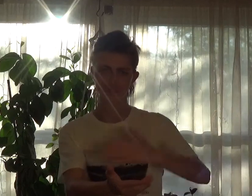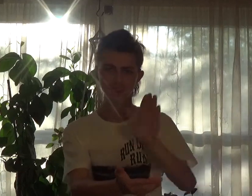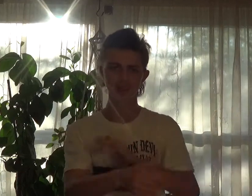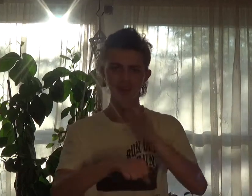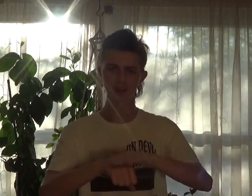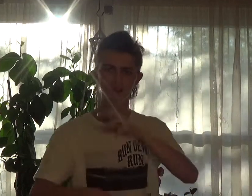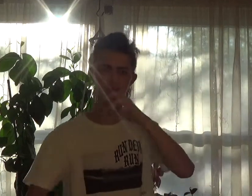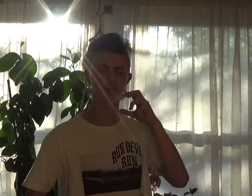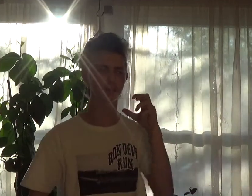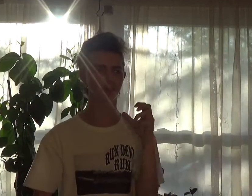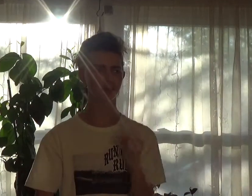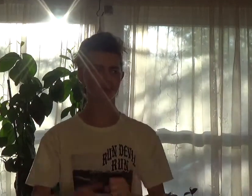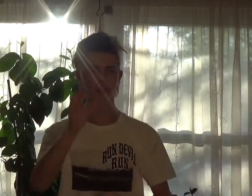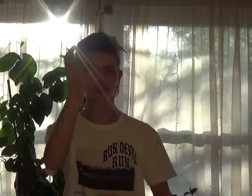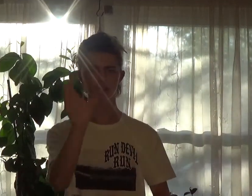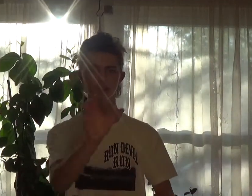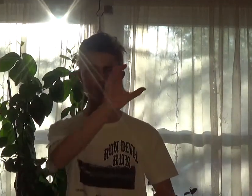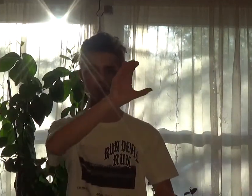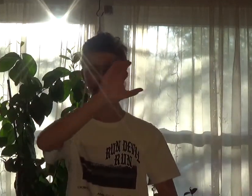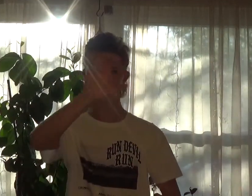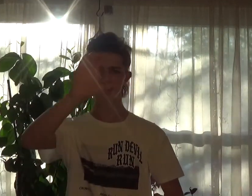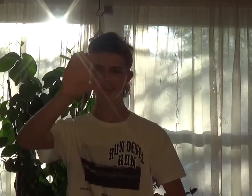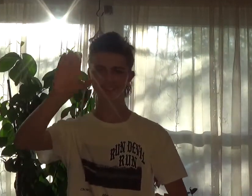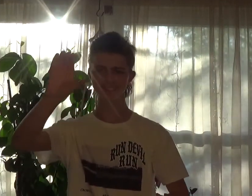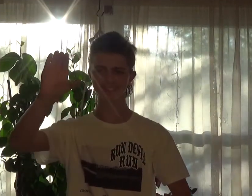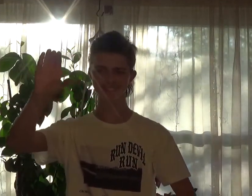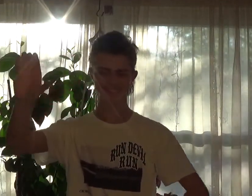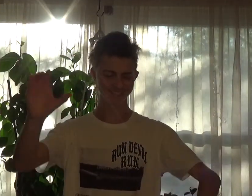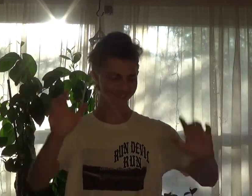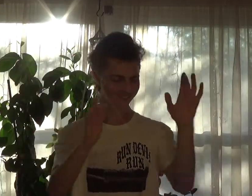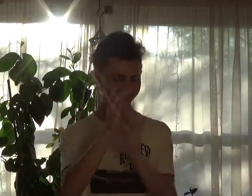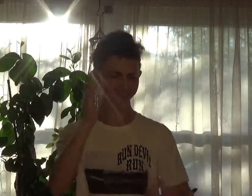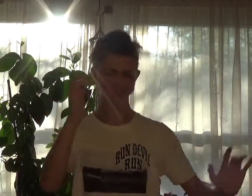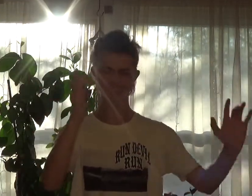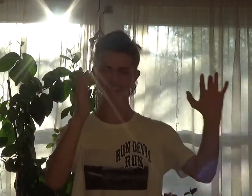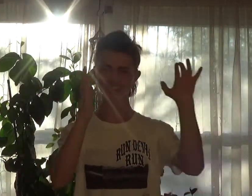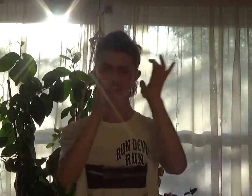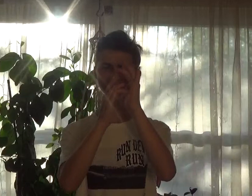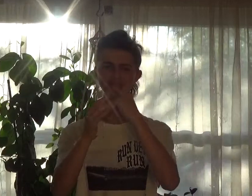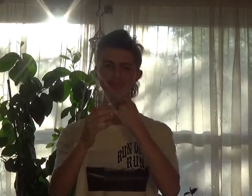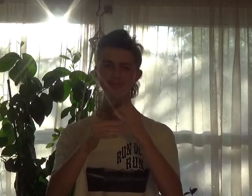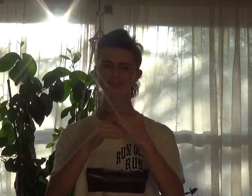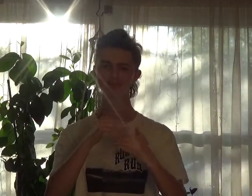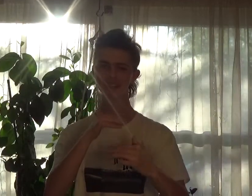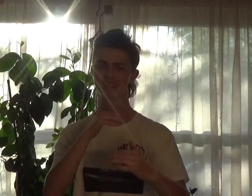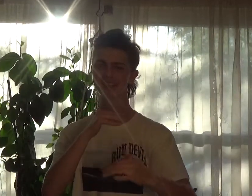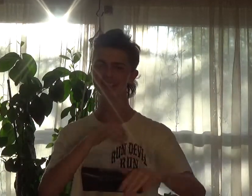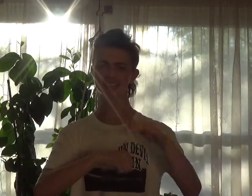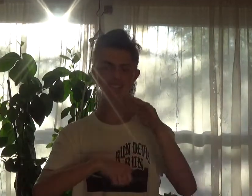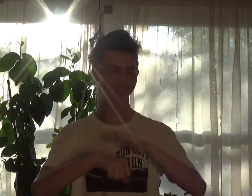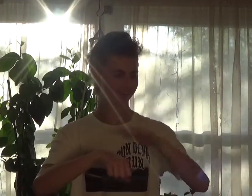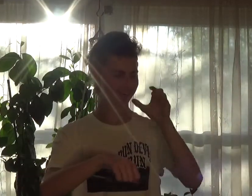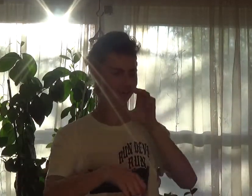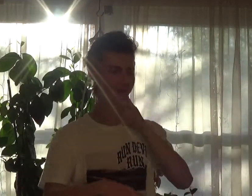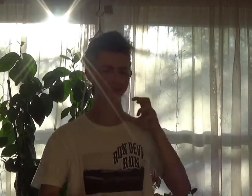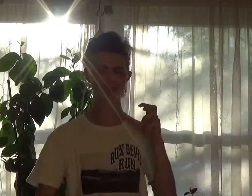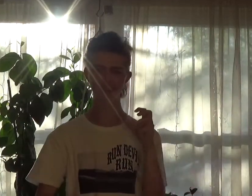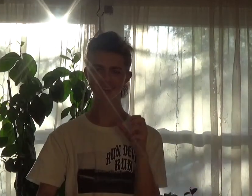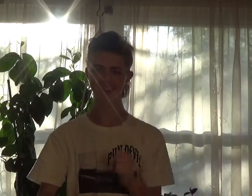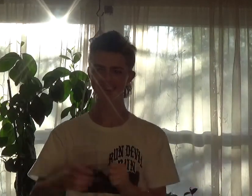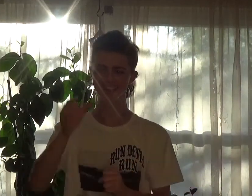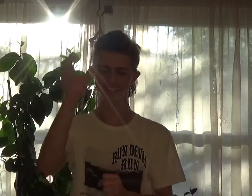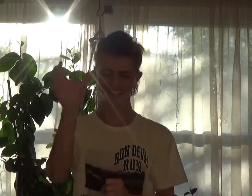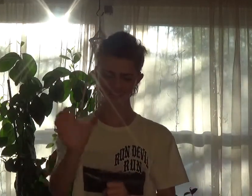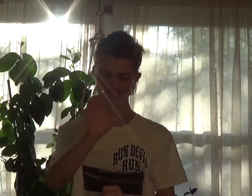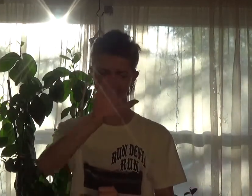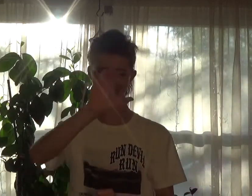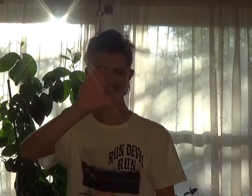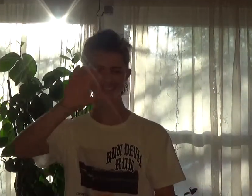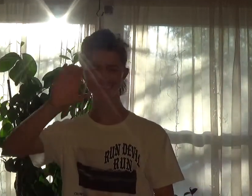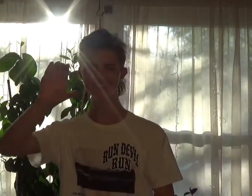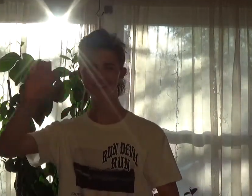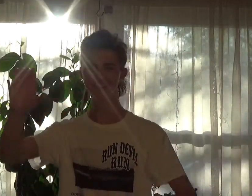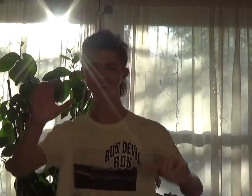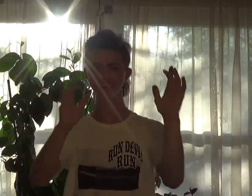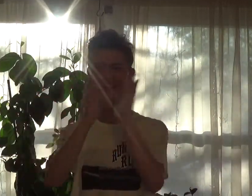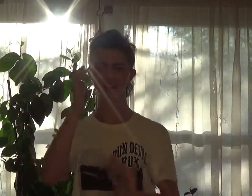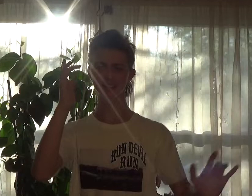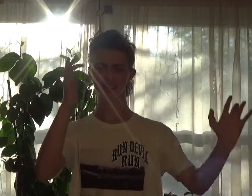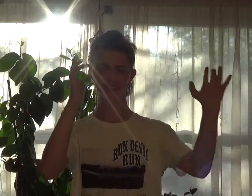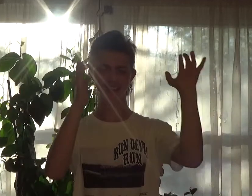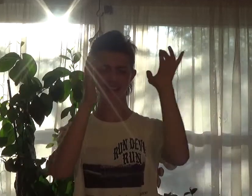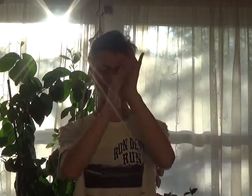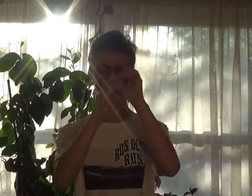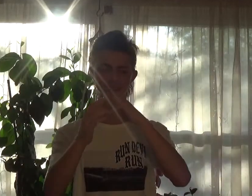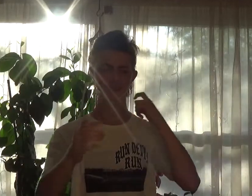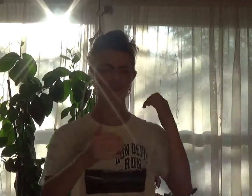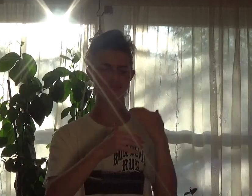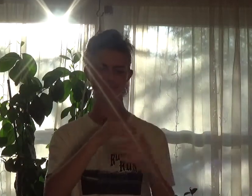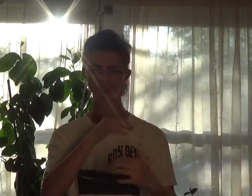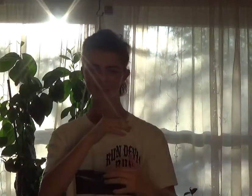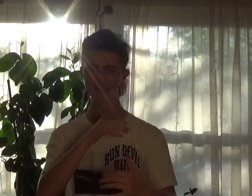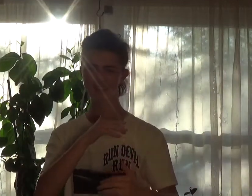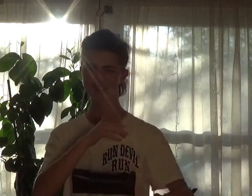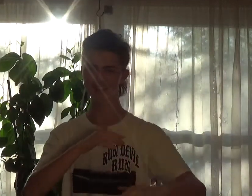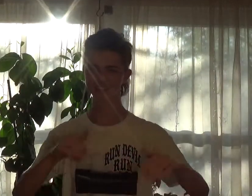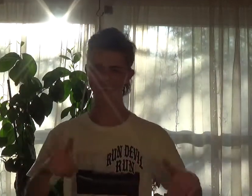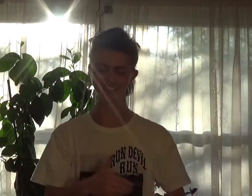On a rugged cross, Jesus bled (2x)